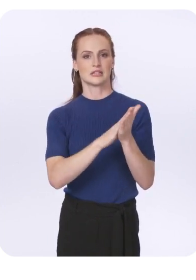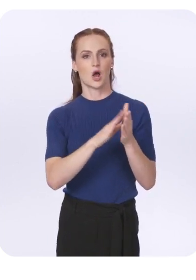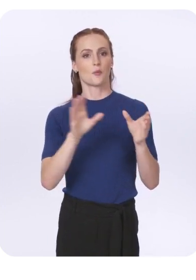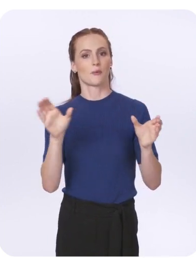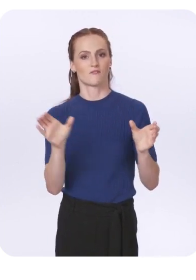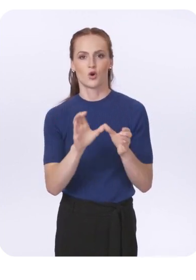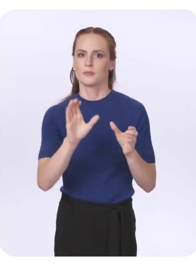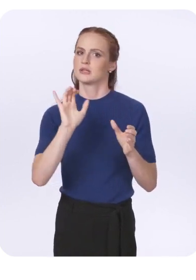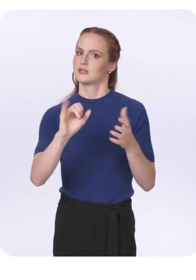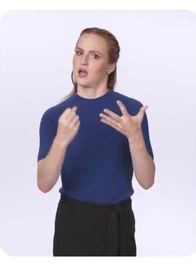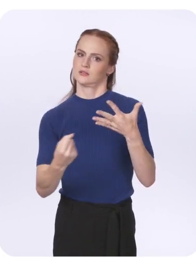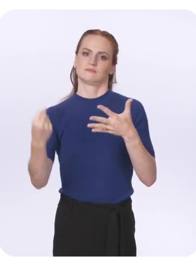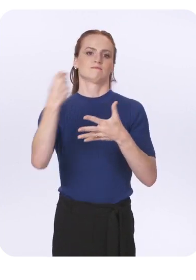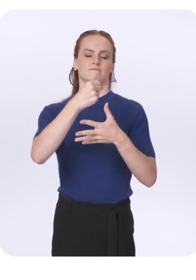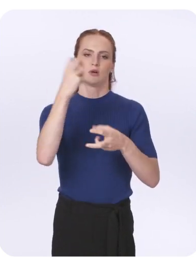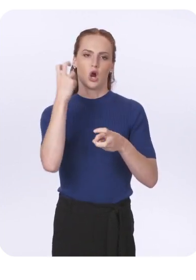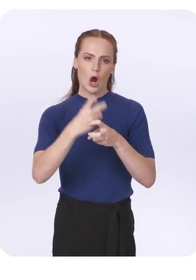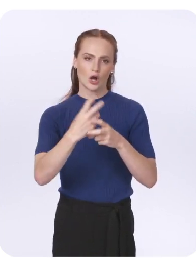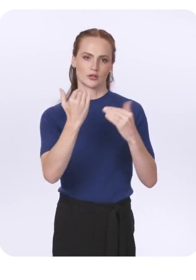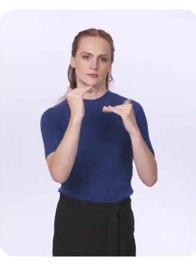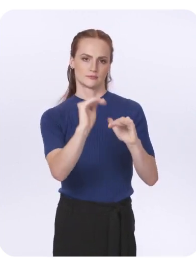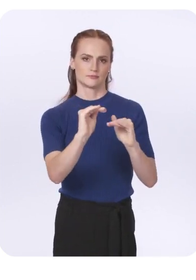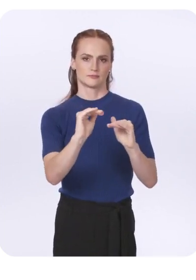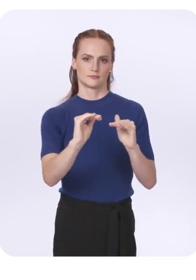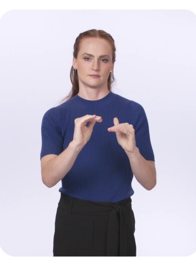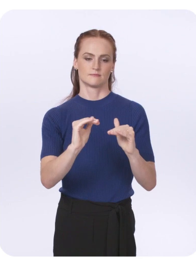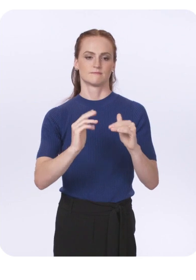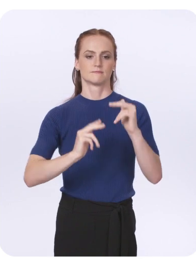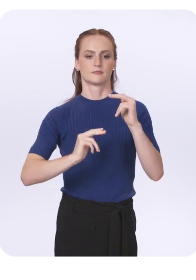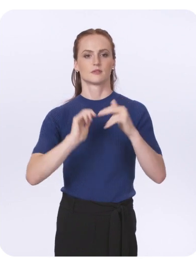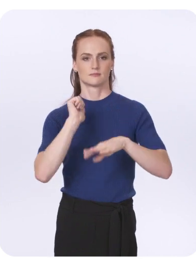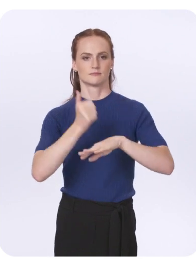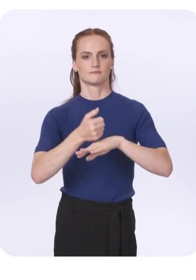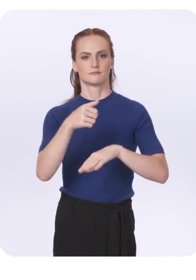the sheer toughest constraint of building Quest apps.